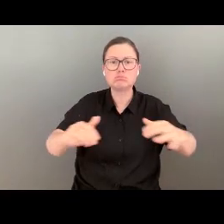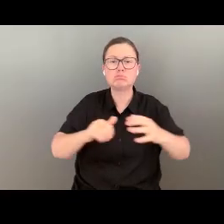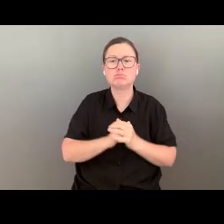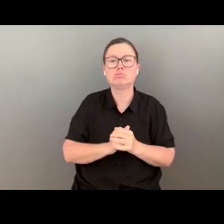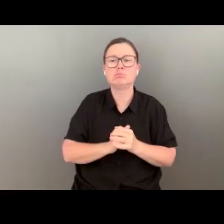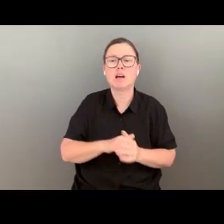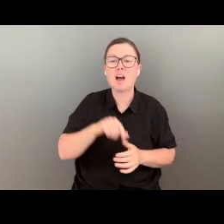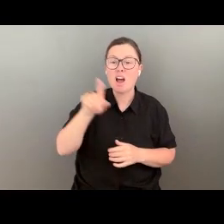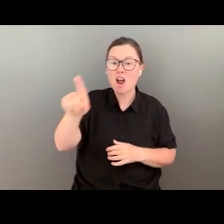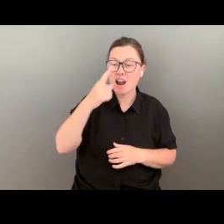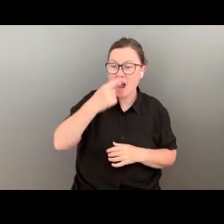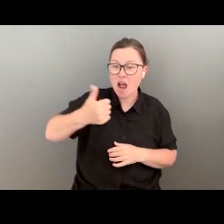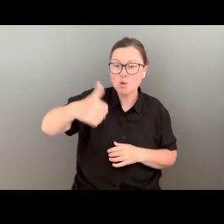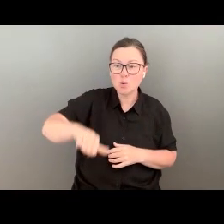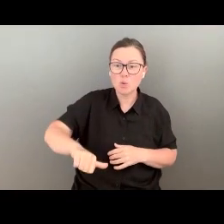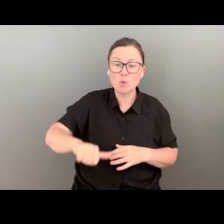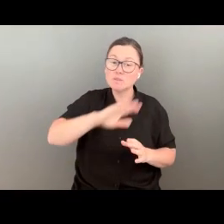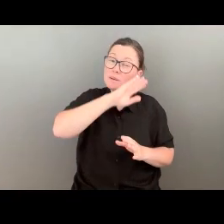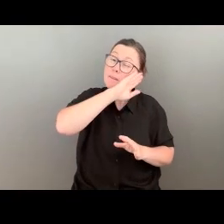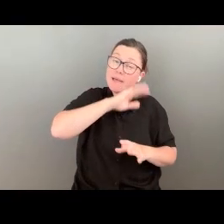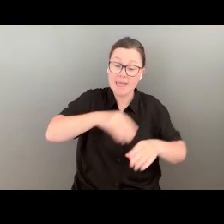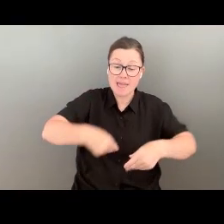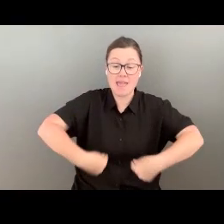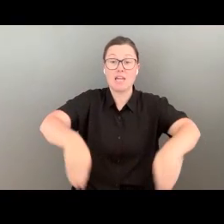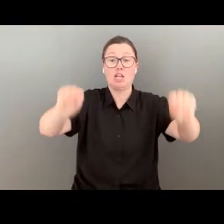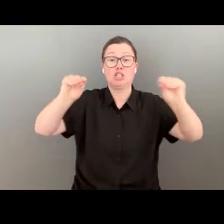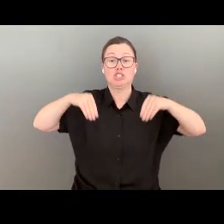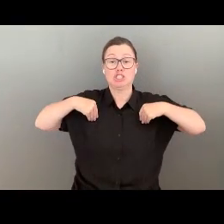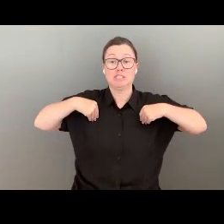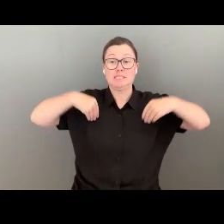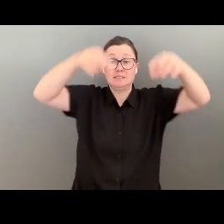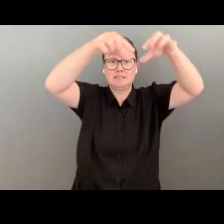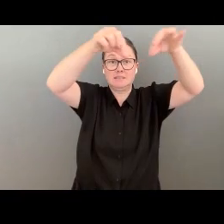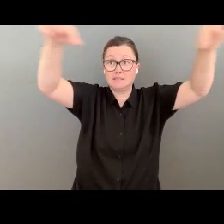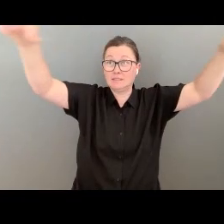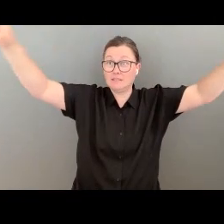You work within the limitations you have. So my Suzuki Swift was always packed to the rafters.